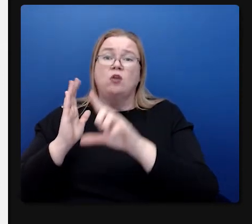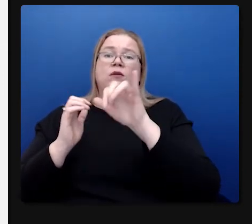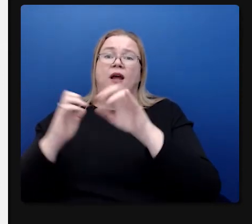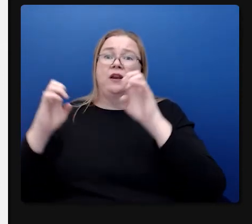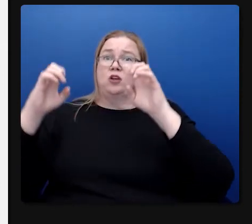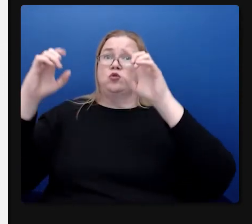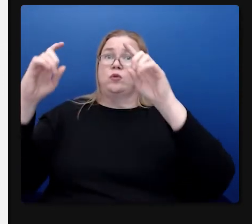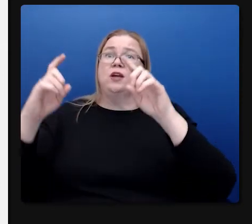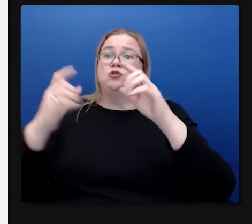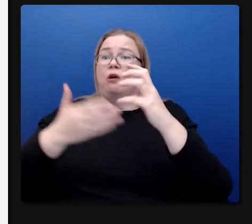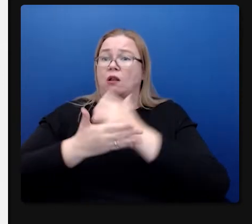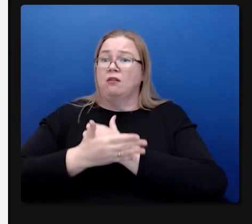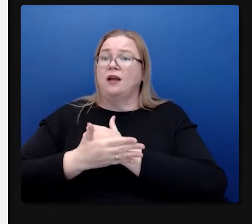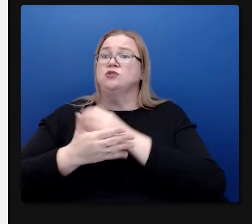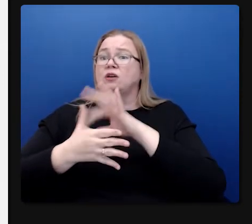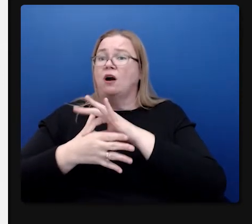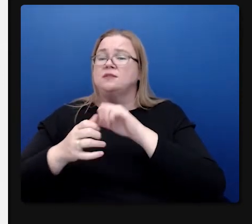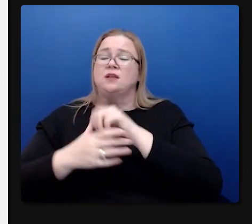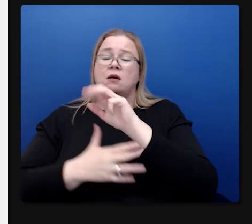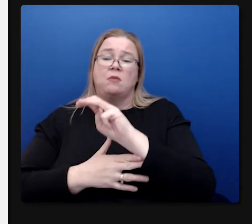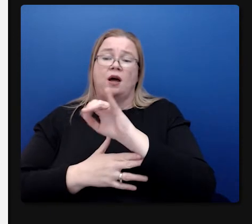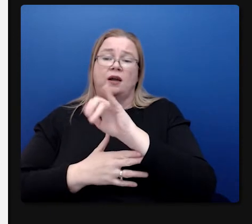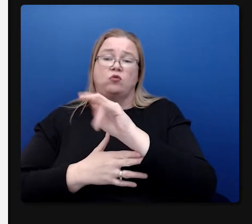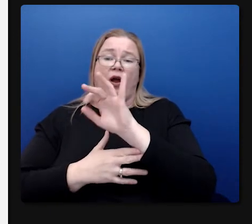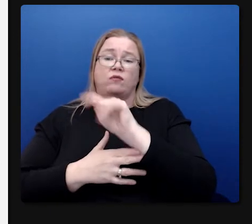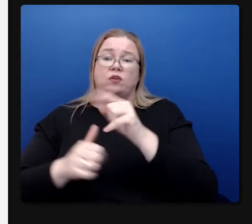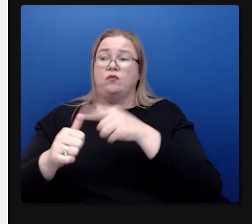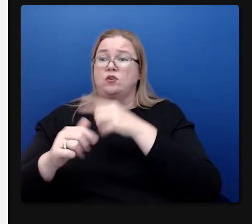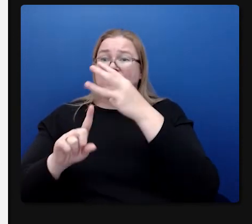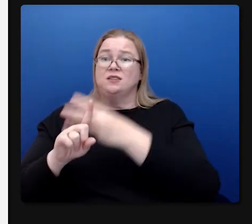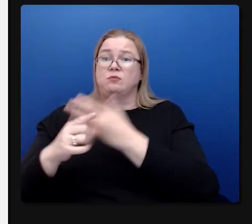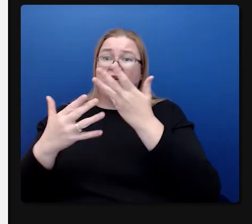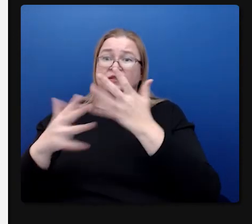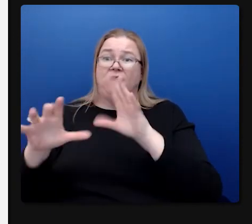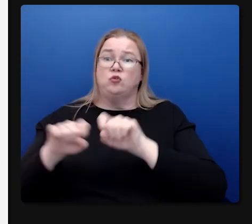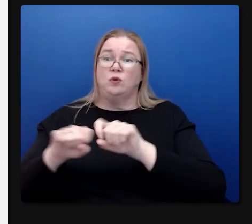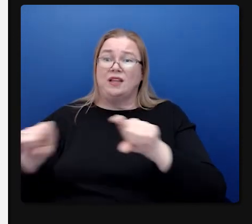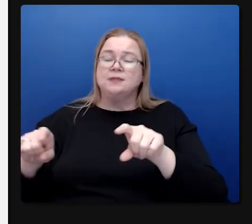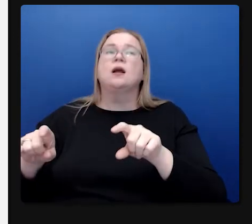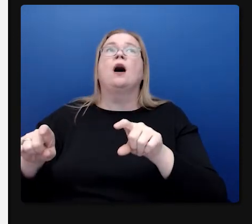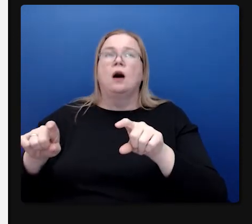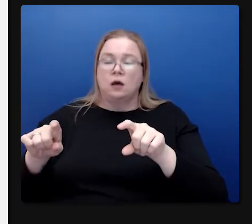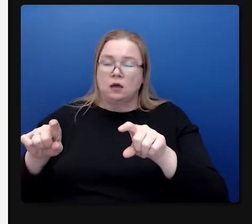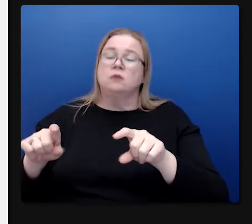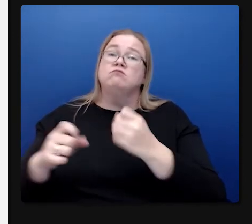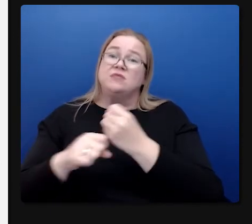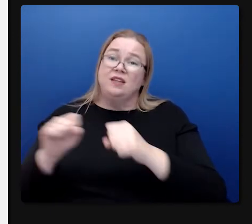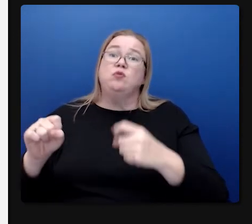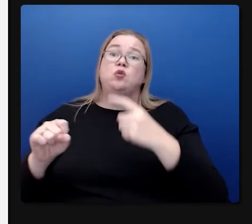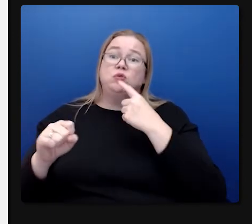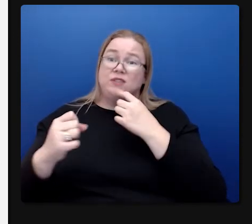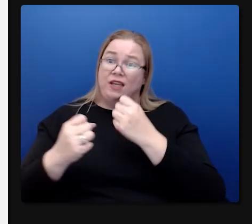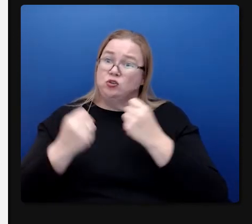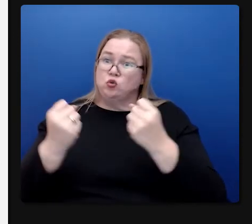of the education collection content in Minecraft in the first six months after its release, it's safe to say there's a strong appetite